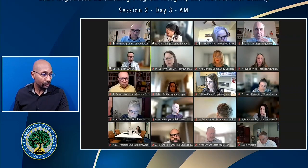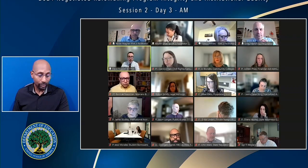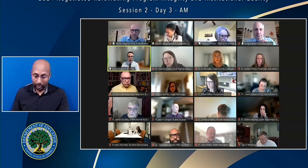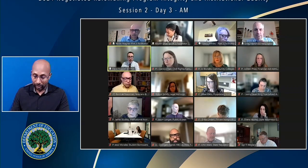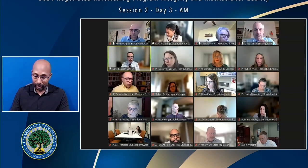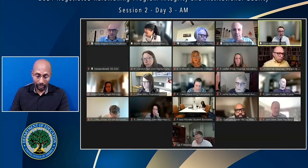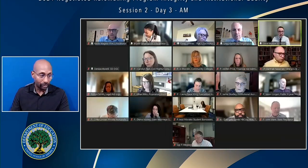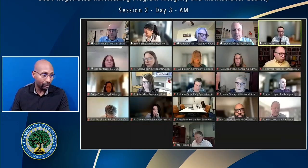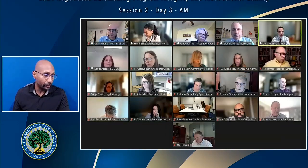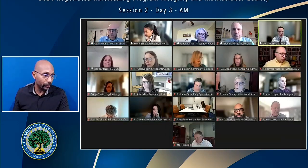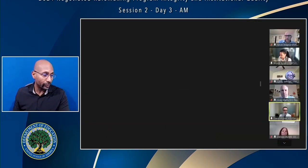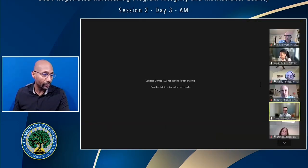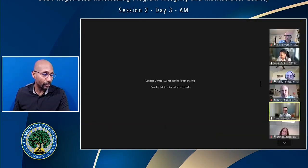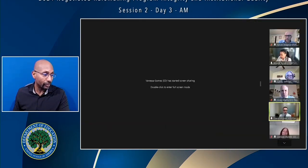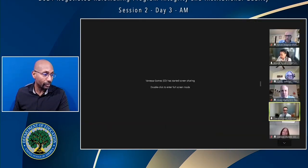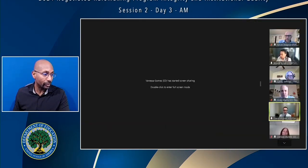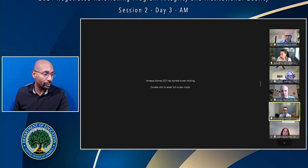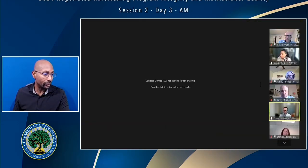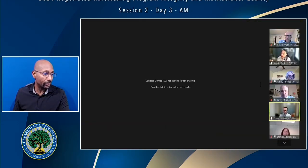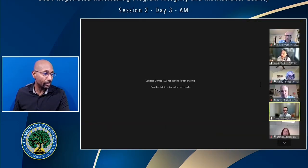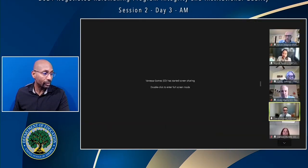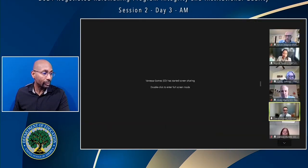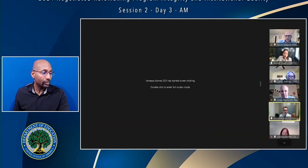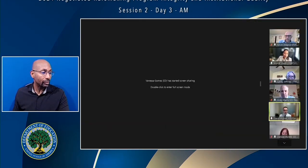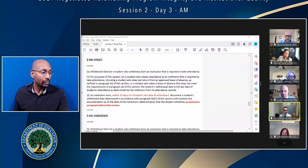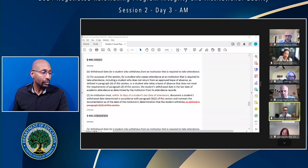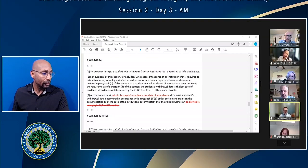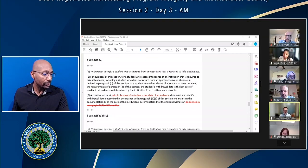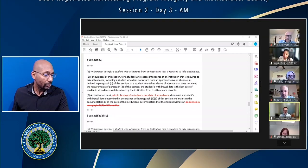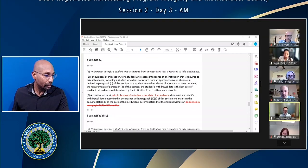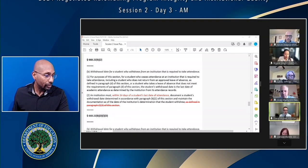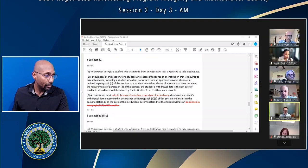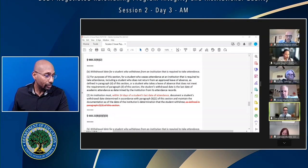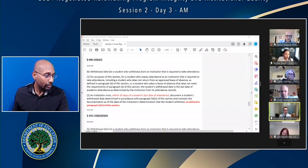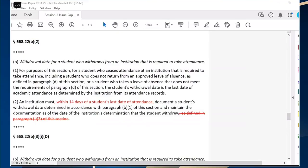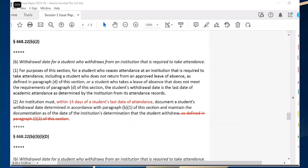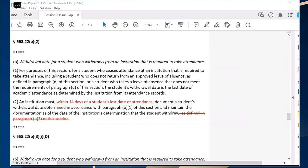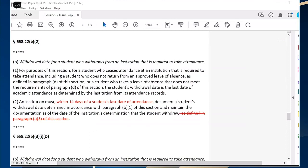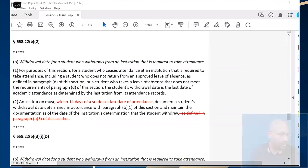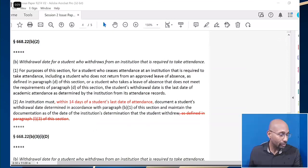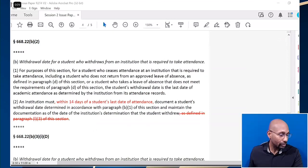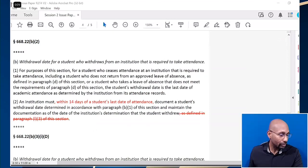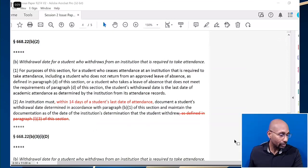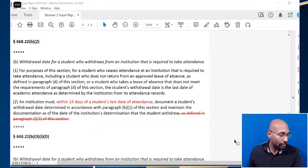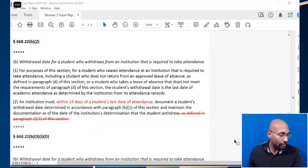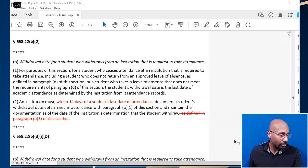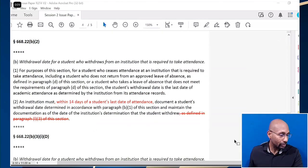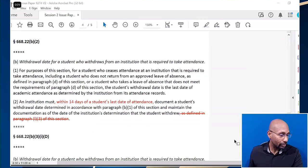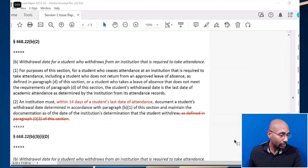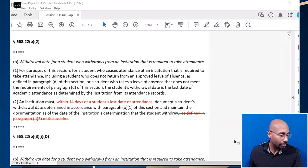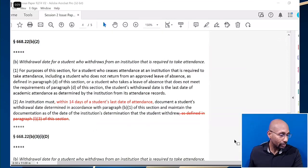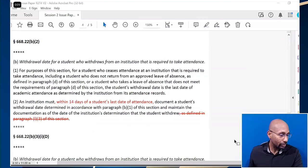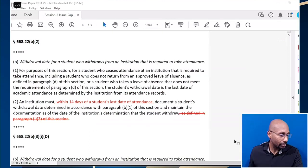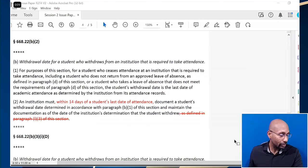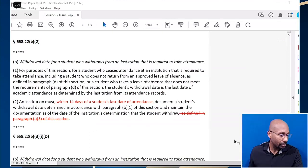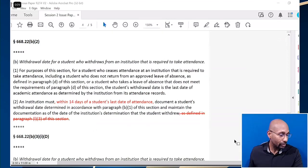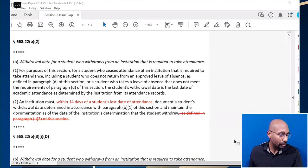the next item. As a reminder, this was the